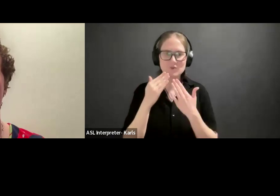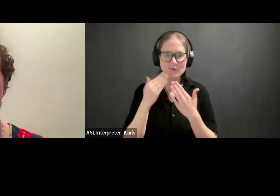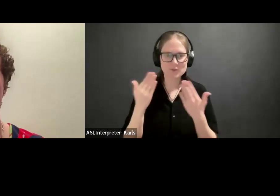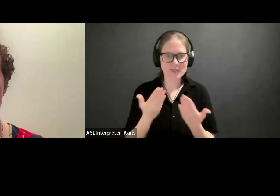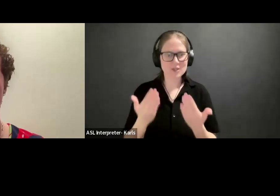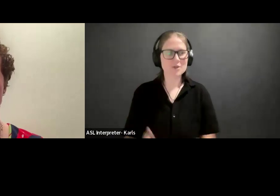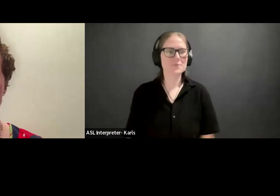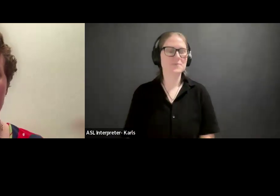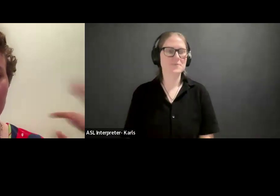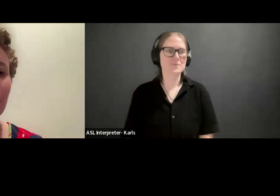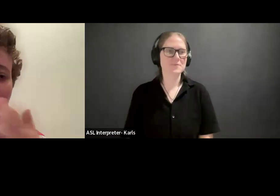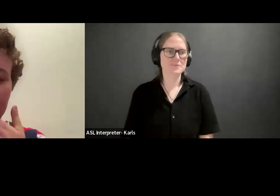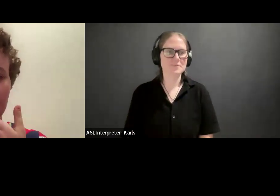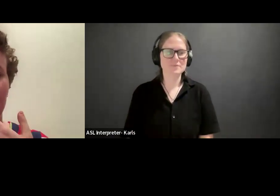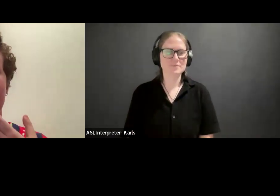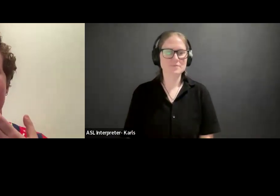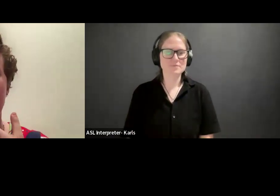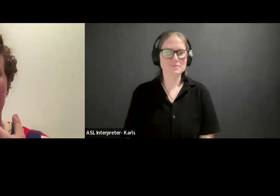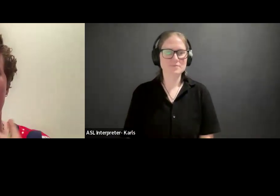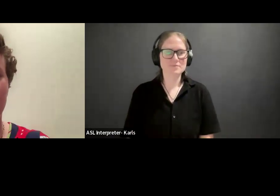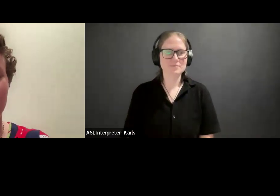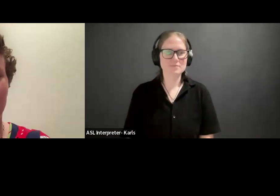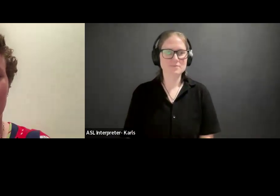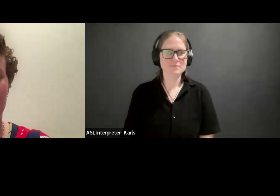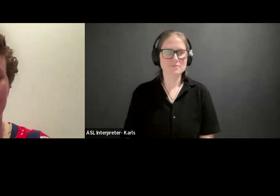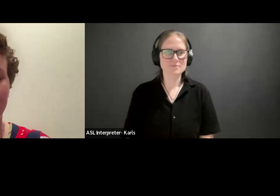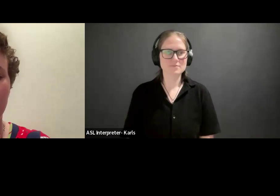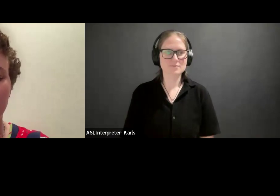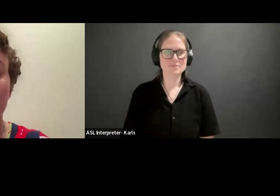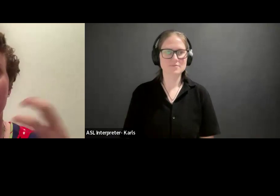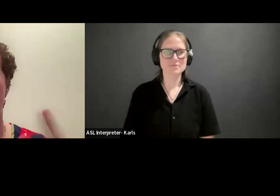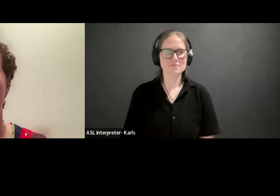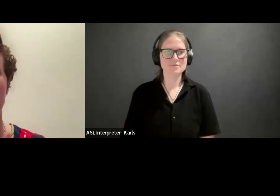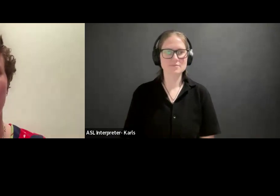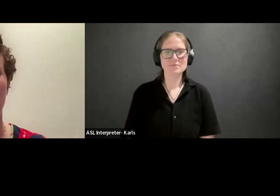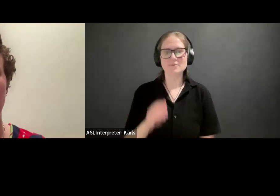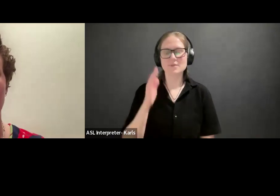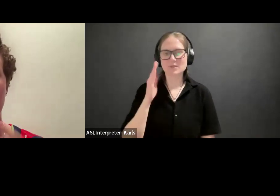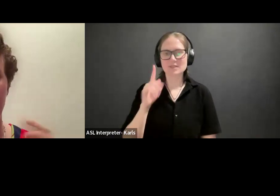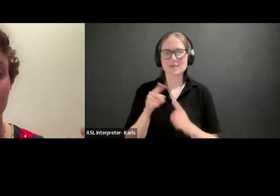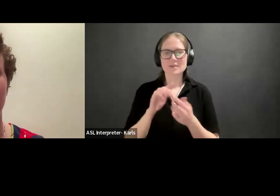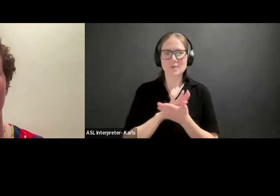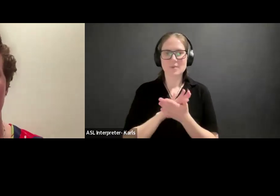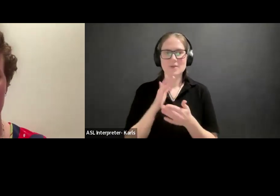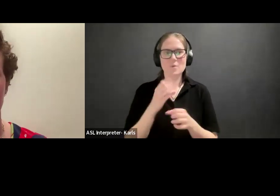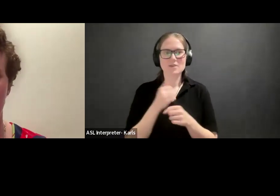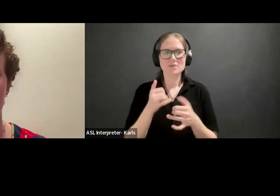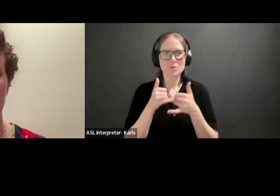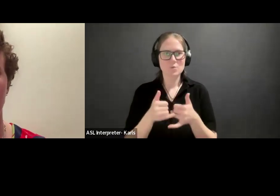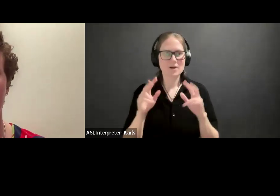Um, I'm presenting… on, um… the paper that won this award is titled Semantic Disintegration.